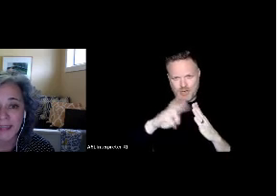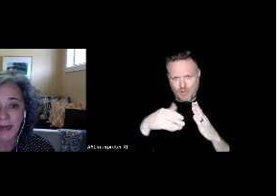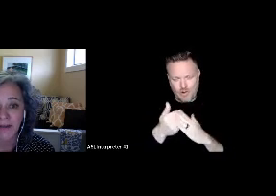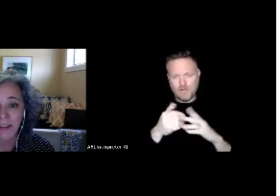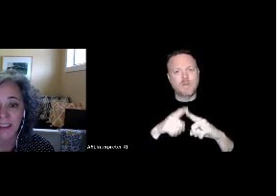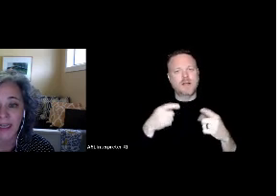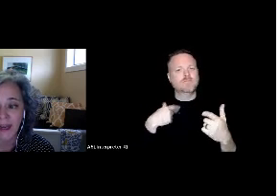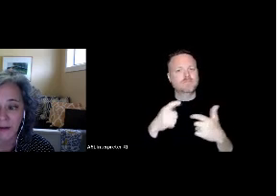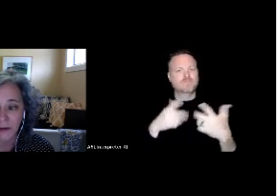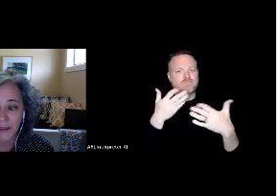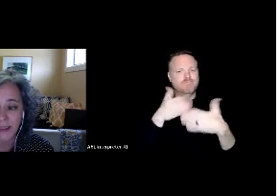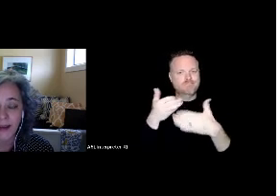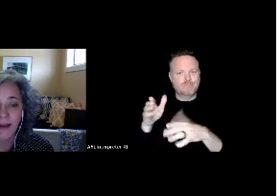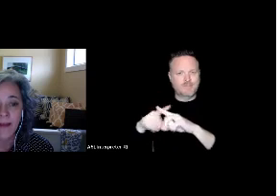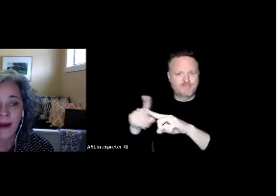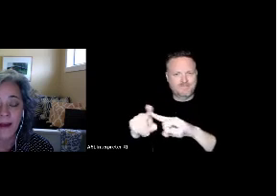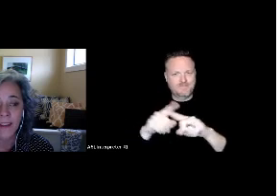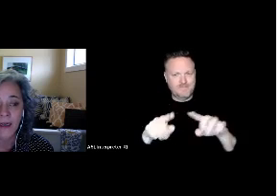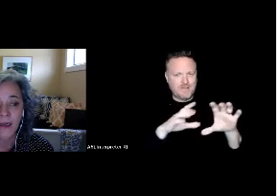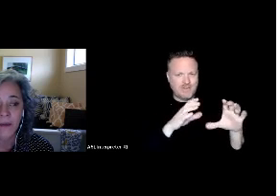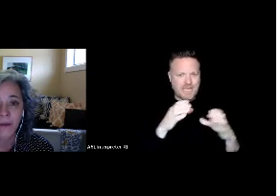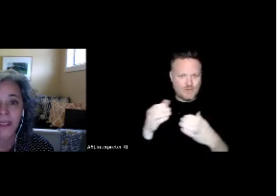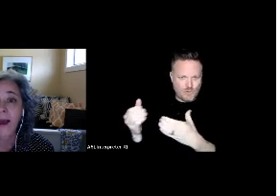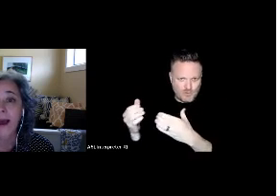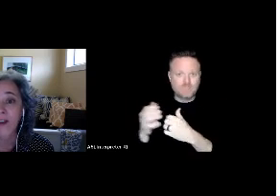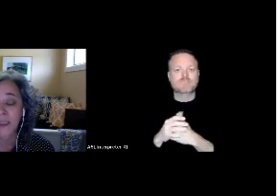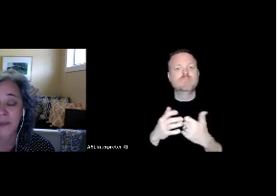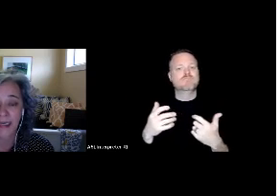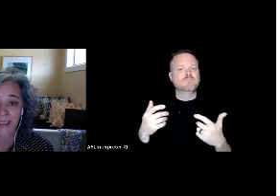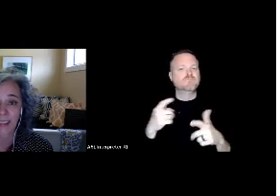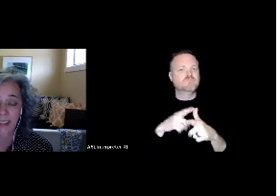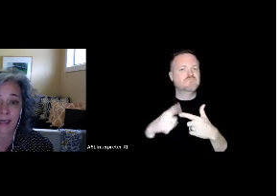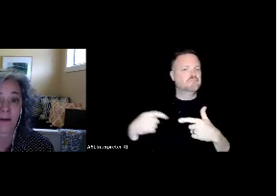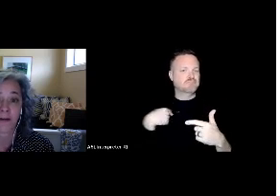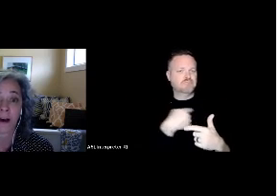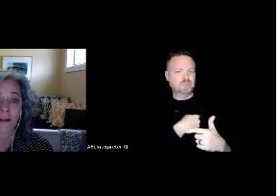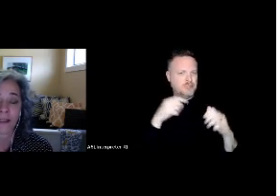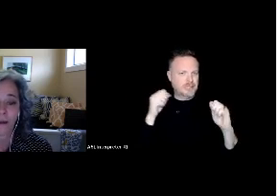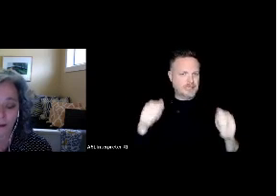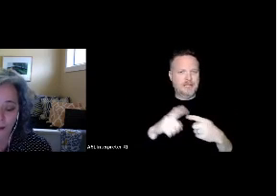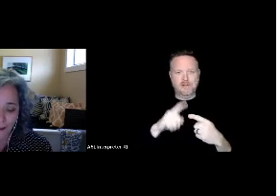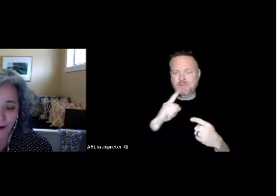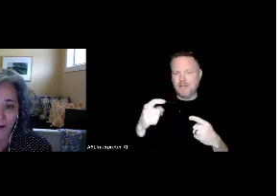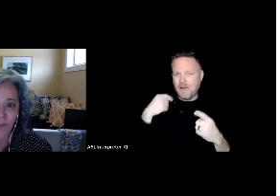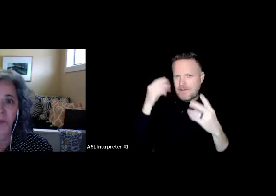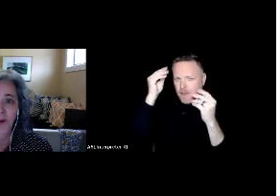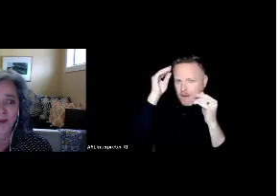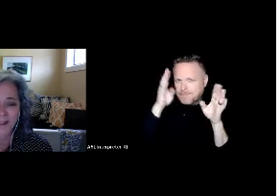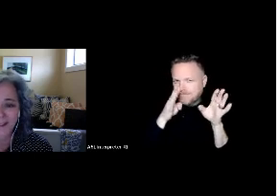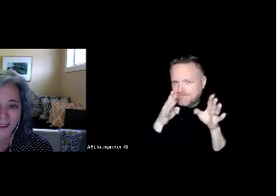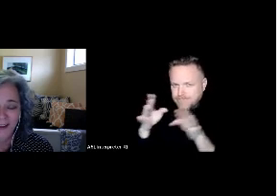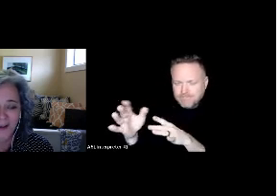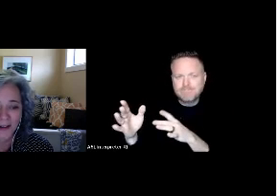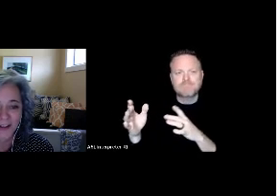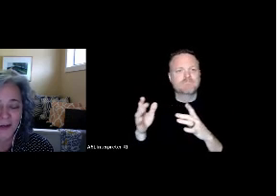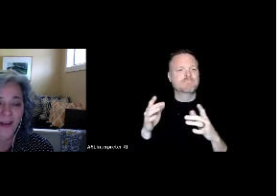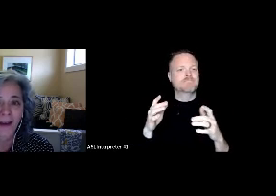down into categories that we could actually begin to get our thoughts and our products to align